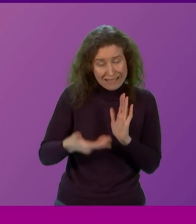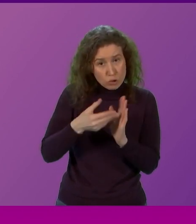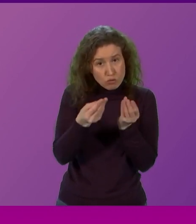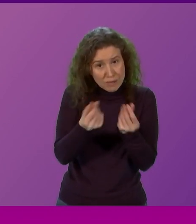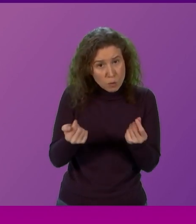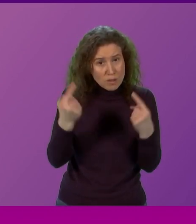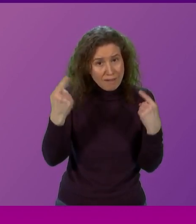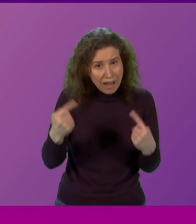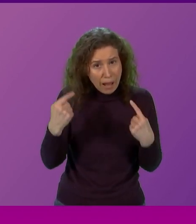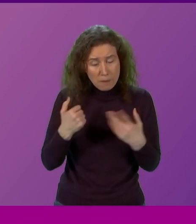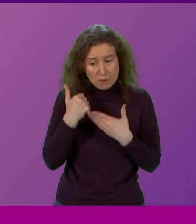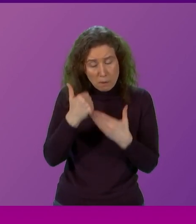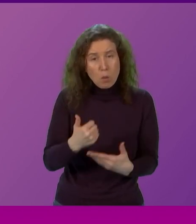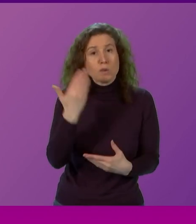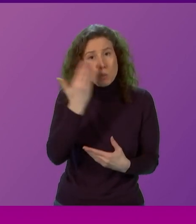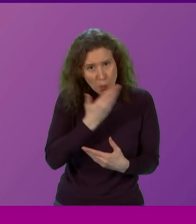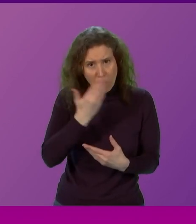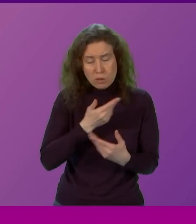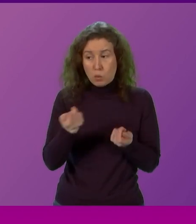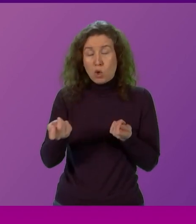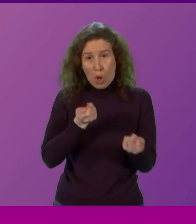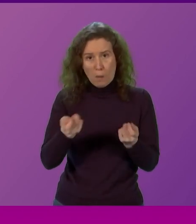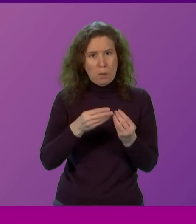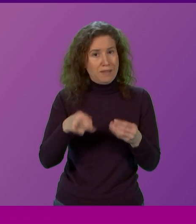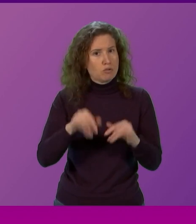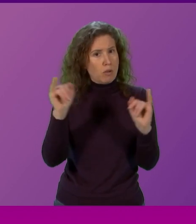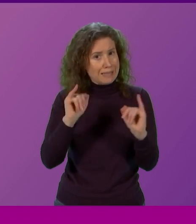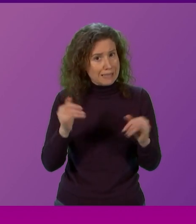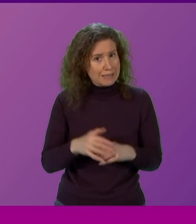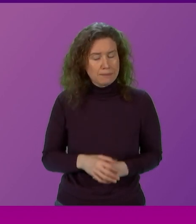available to help schools to cope with the crisis?